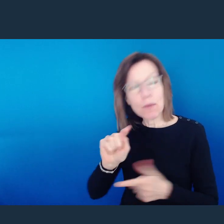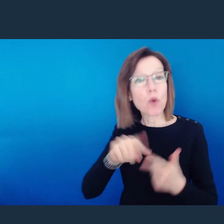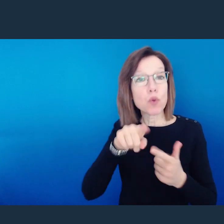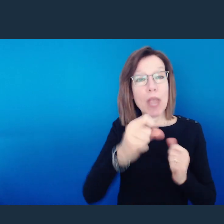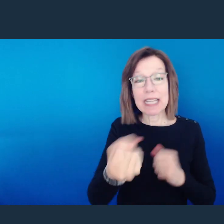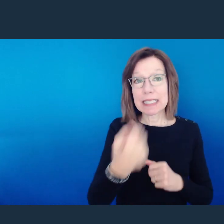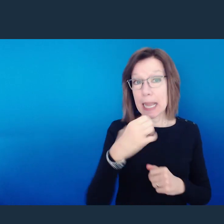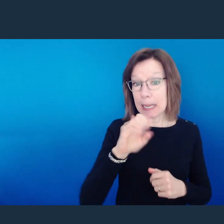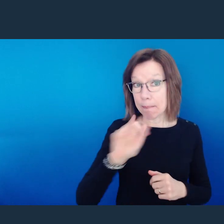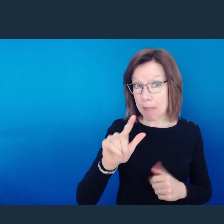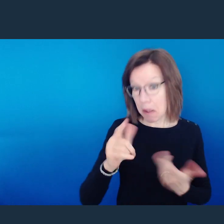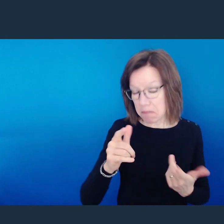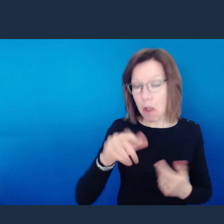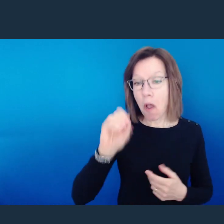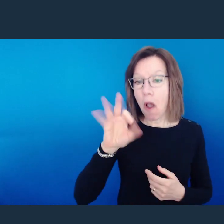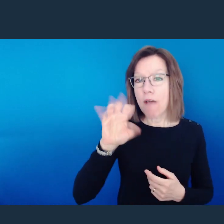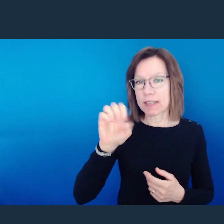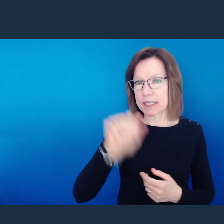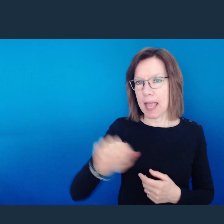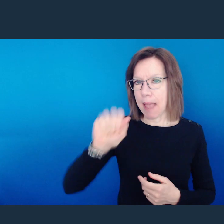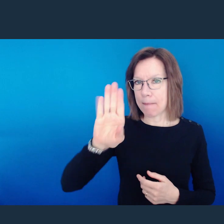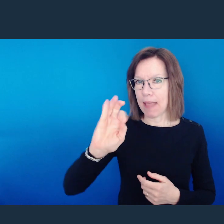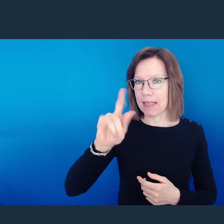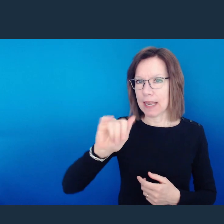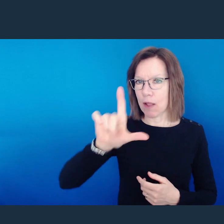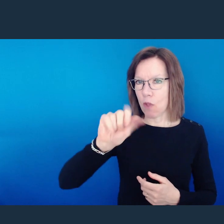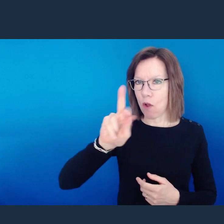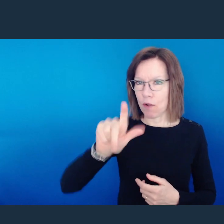You can also send us an email to office@bethanylaurel.org.